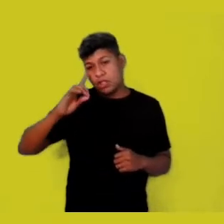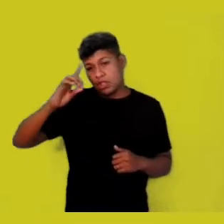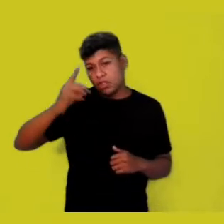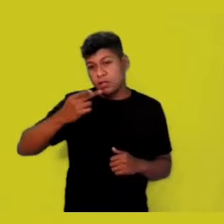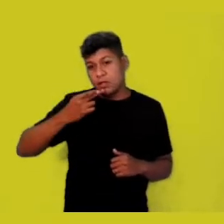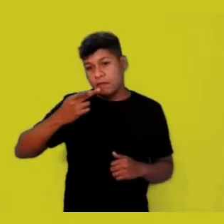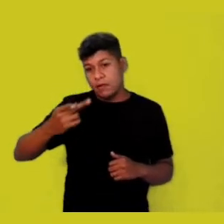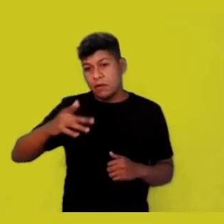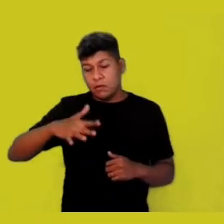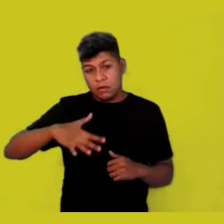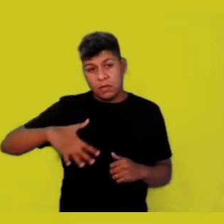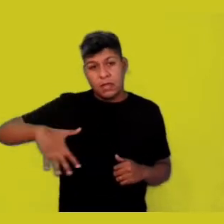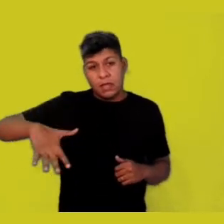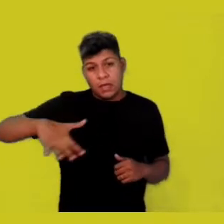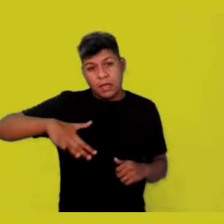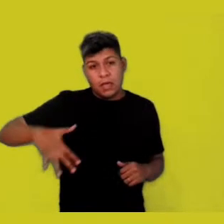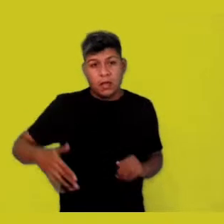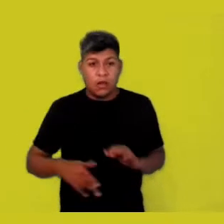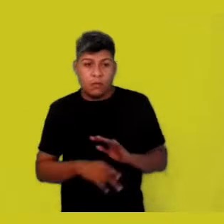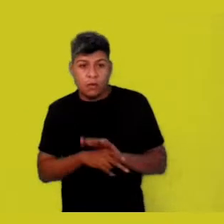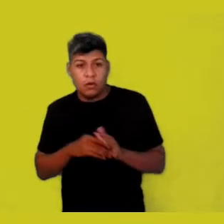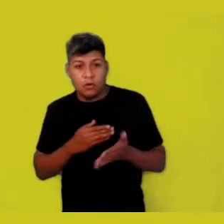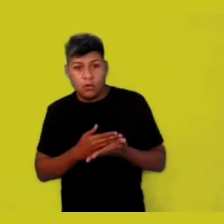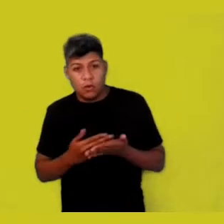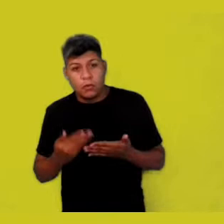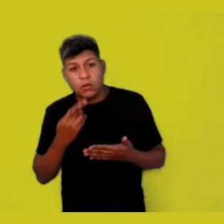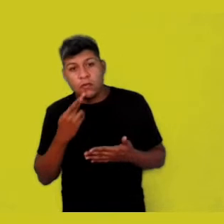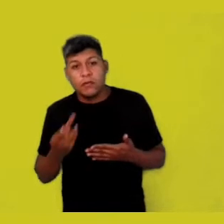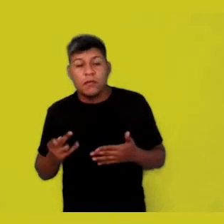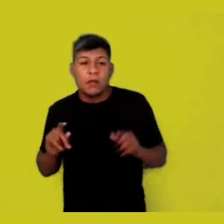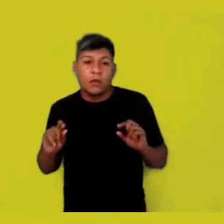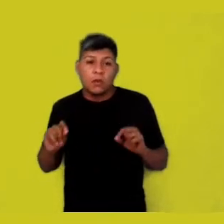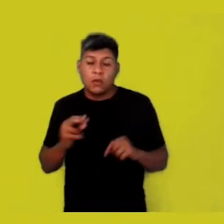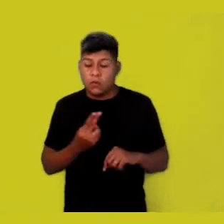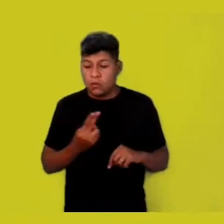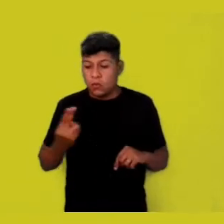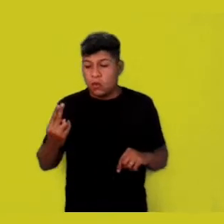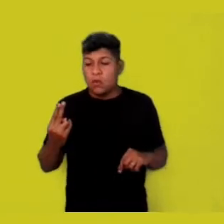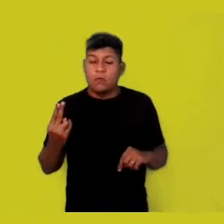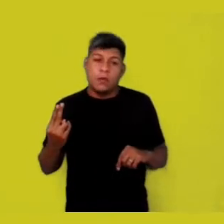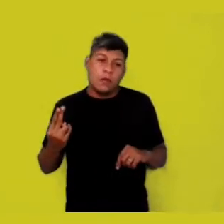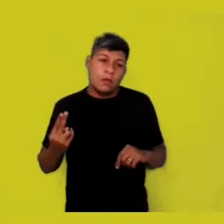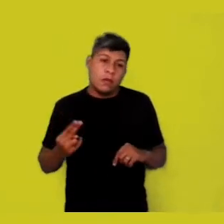speaking about the name Krenak and about bowing his head,